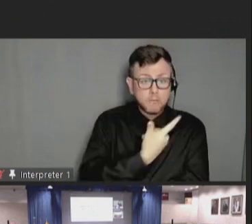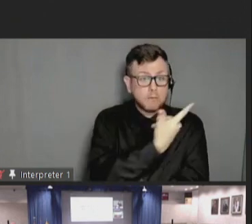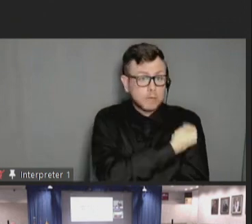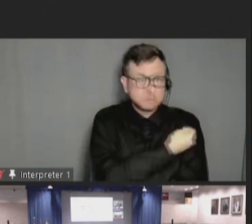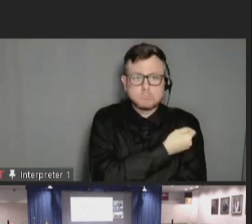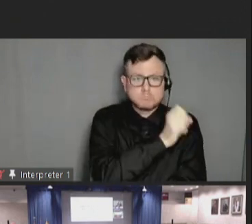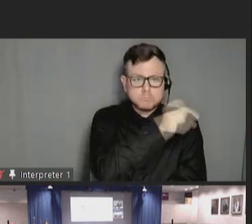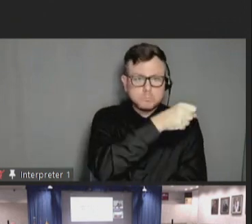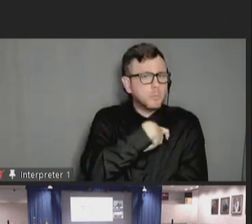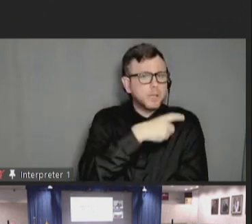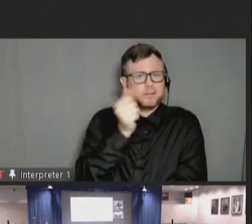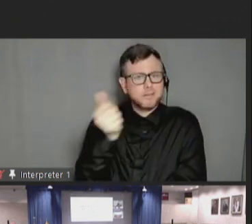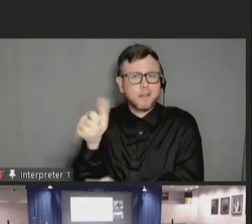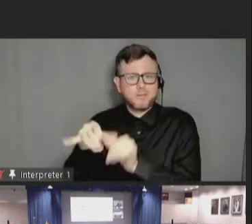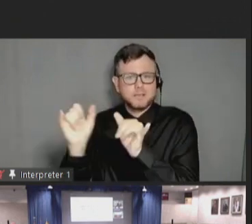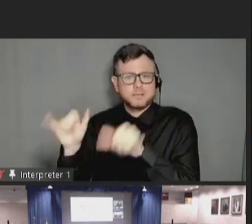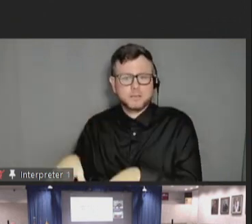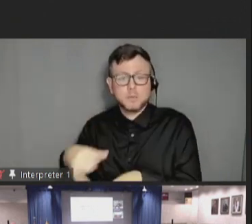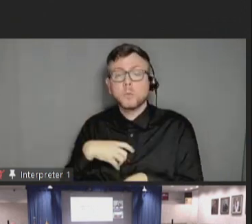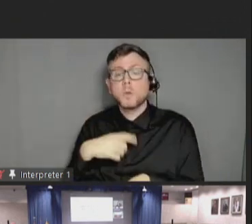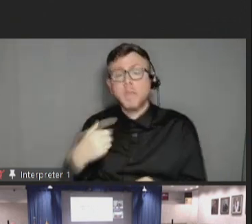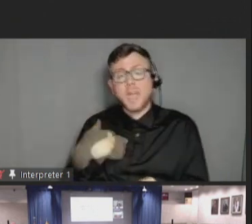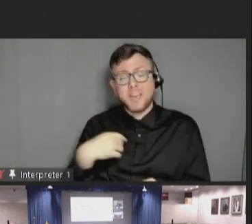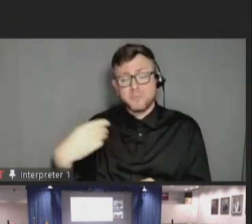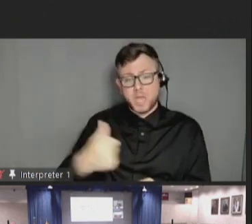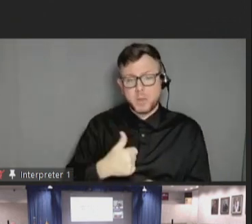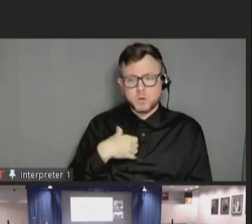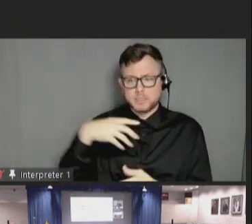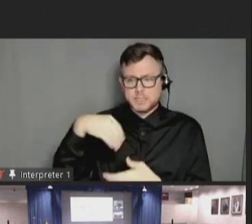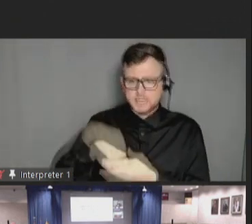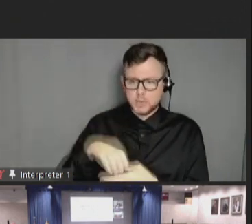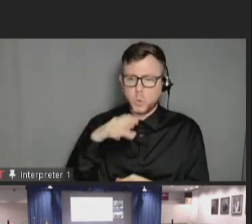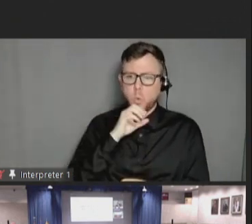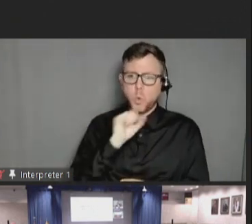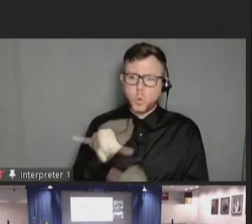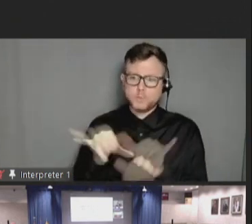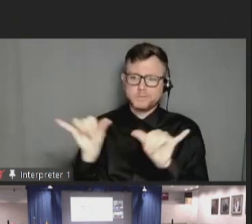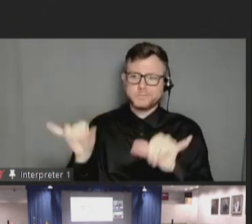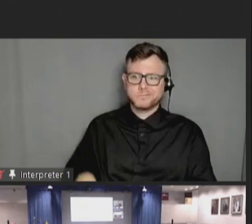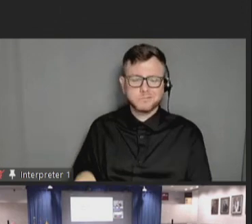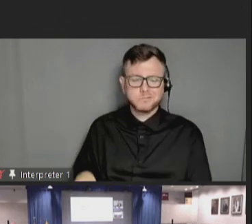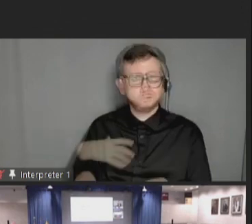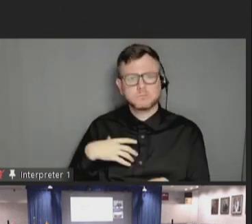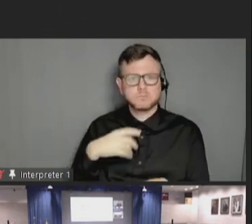where we've got payers who are still in the old system. So, when a provider who